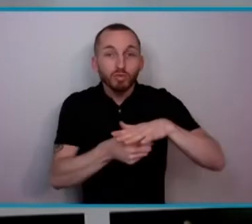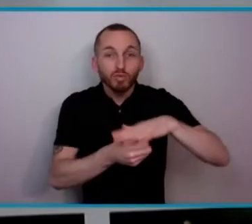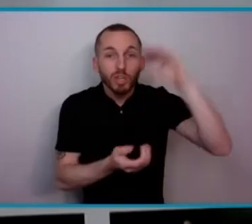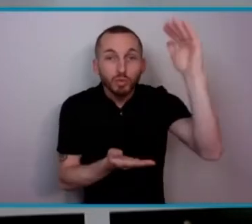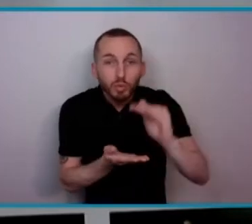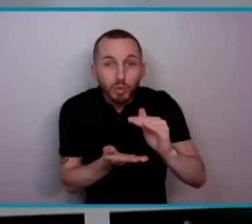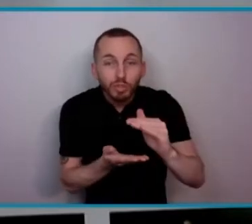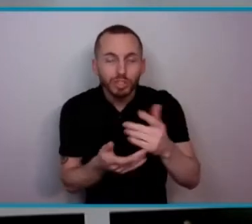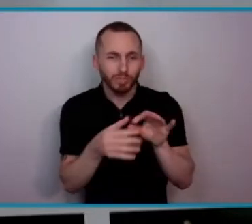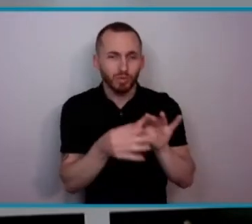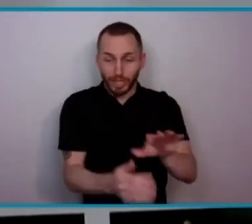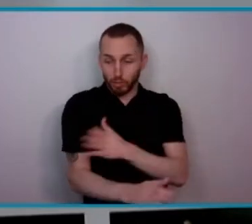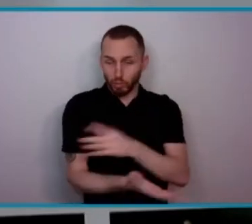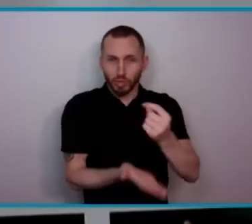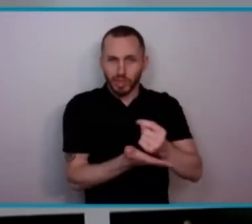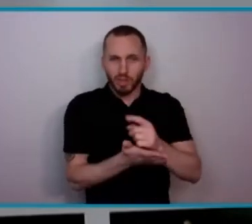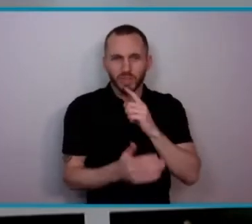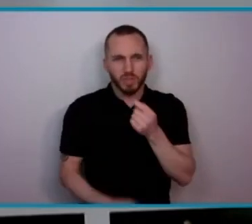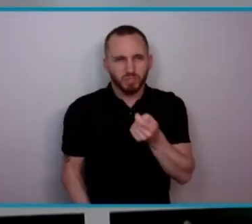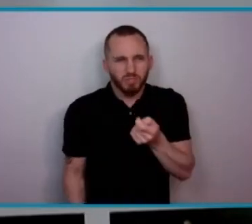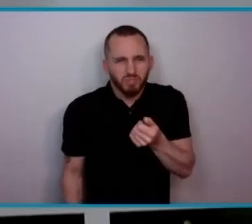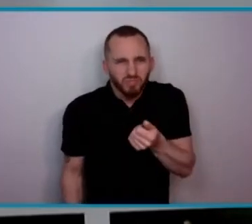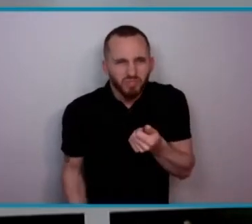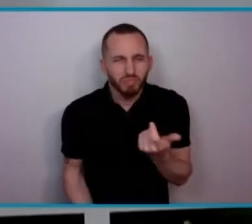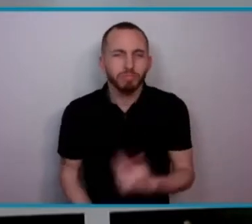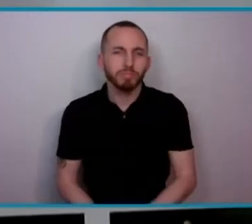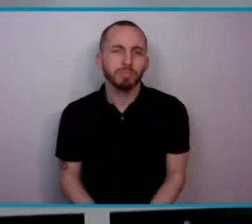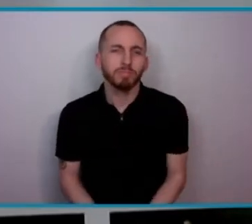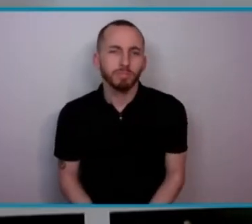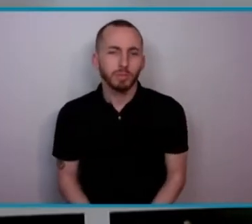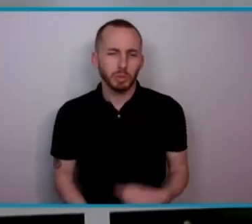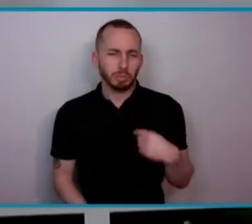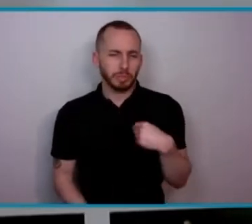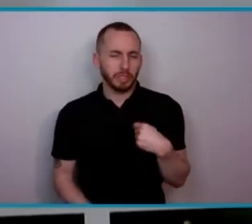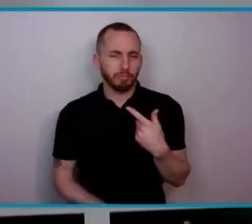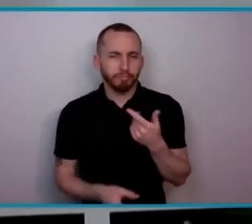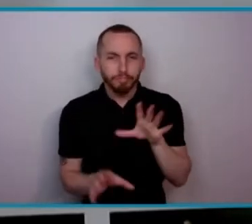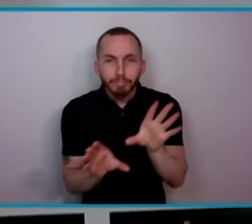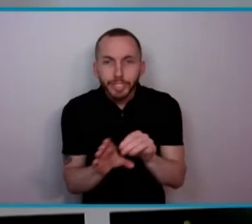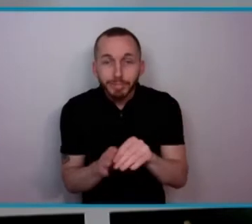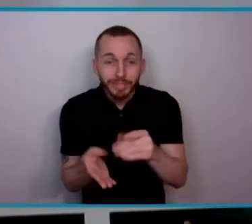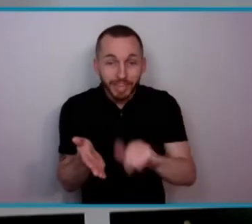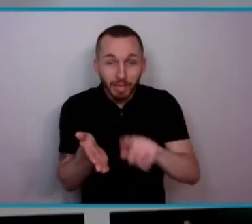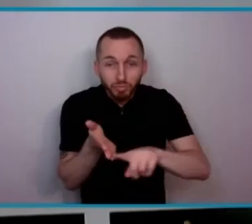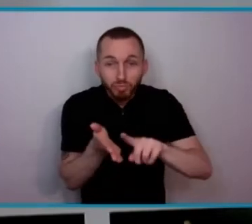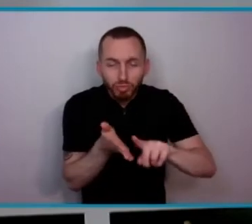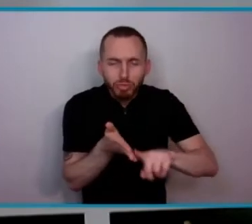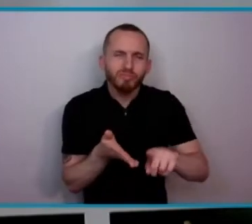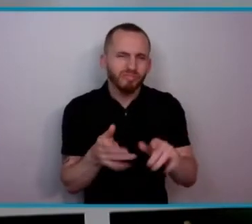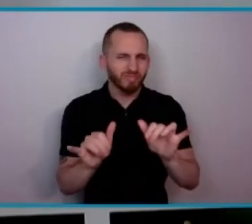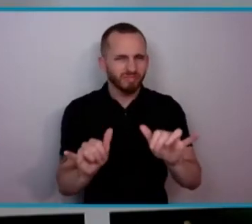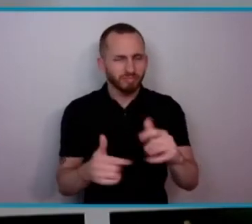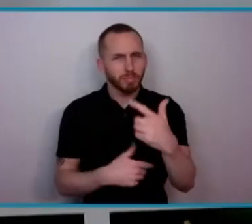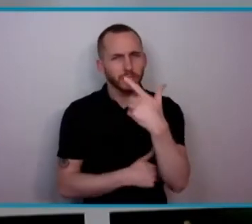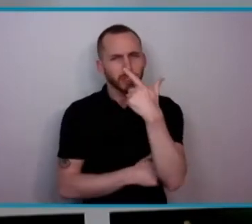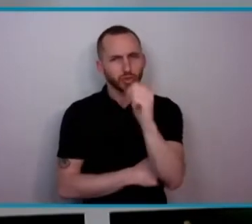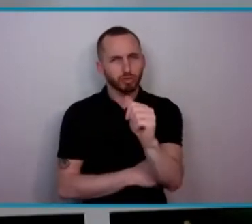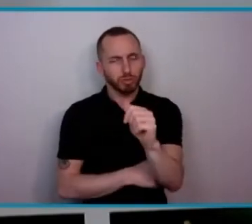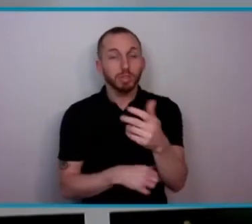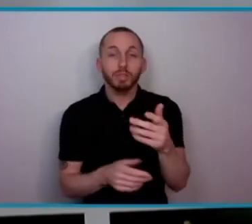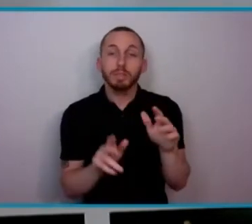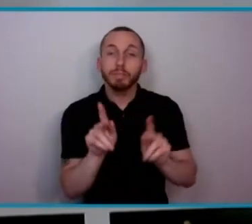And it's interesting to me, participants in our study will very often say, “Wow, I listen